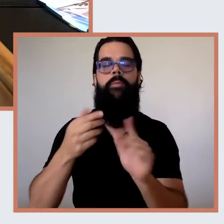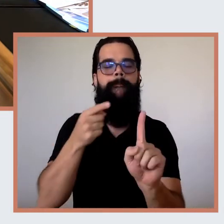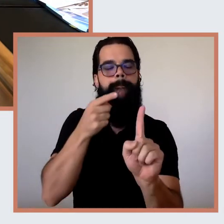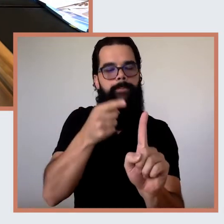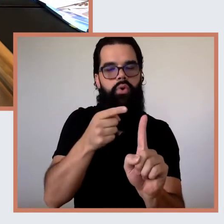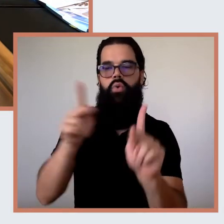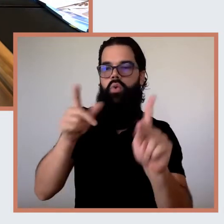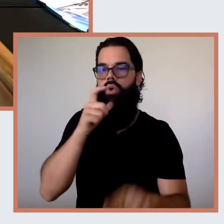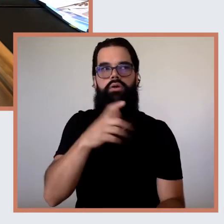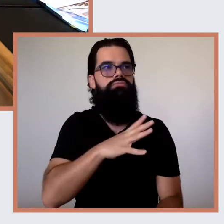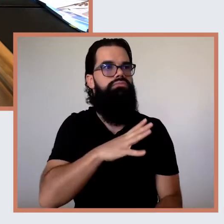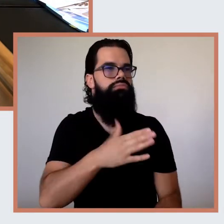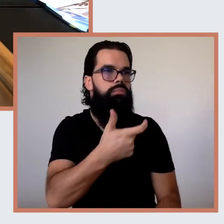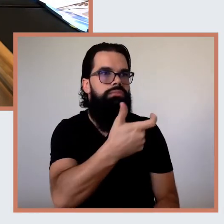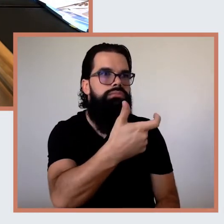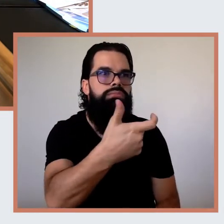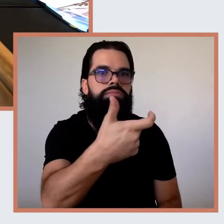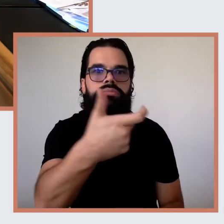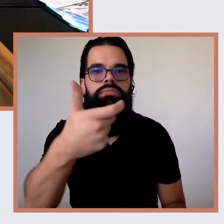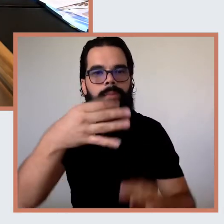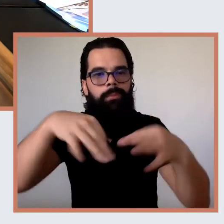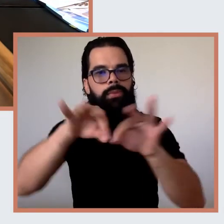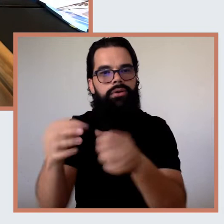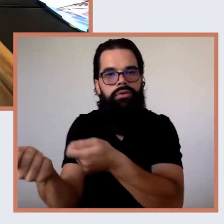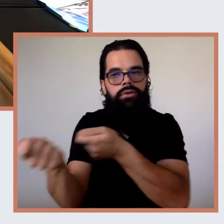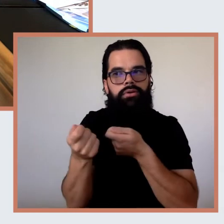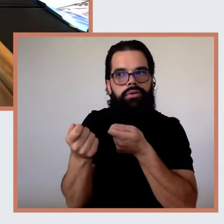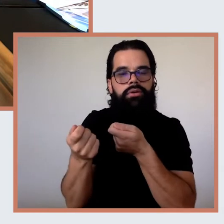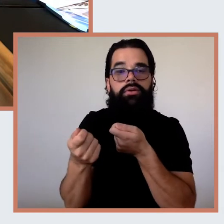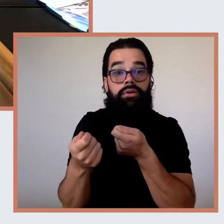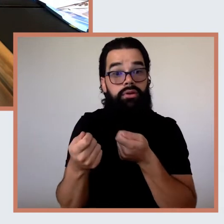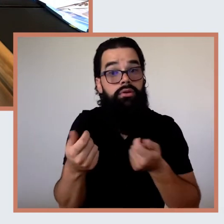and then I think that way it may be easier for buyers